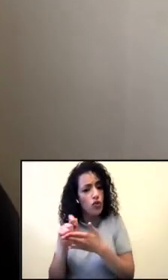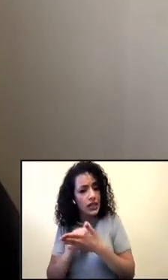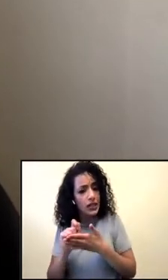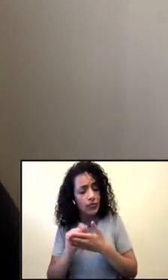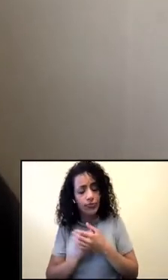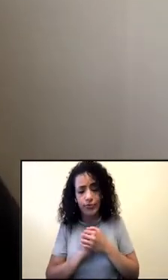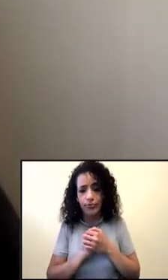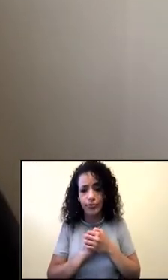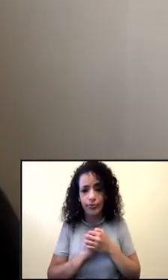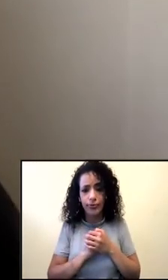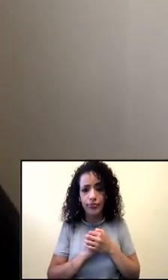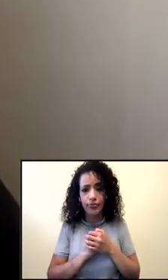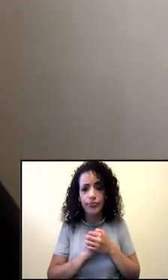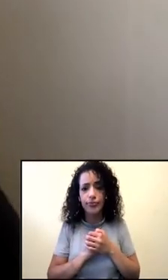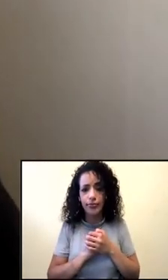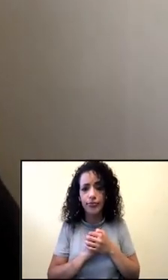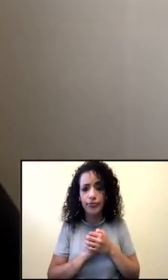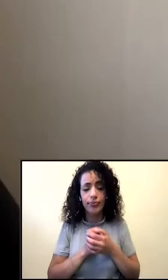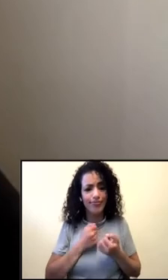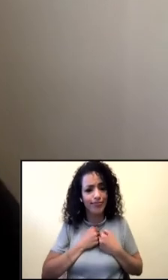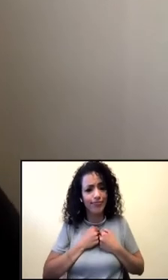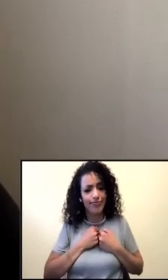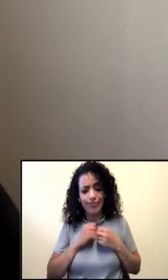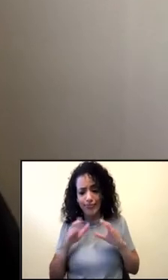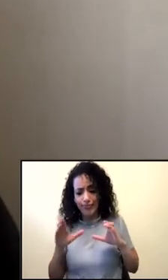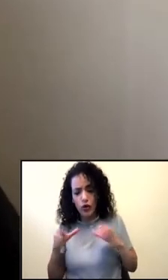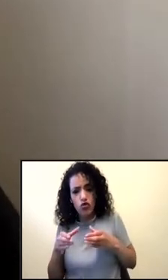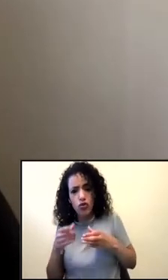because the groups that we come from are our dominant, and are the oppressive groups in